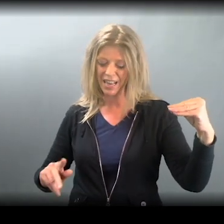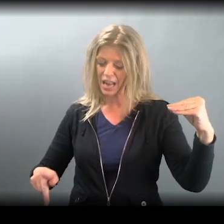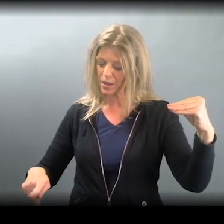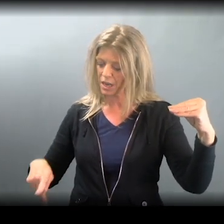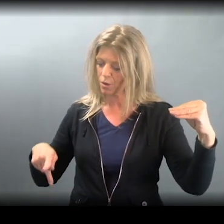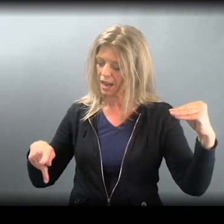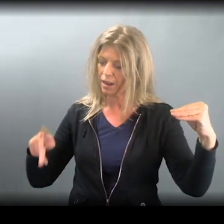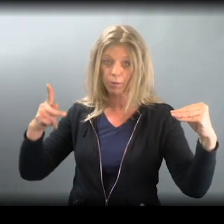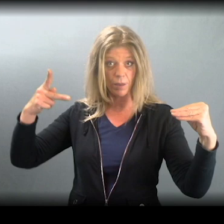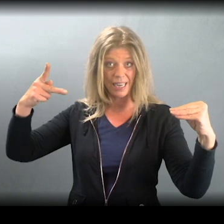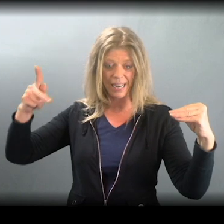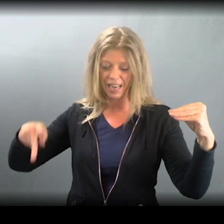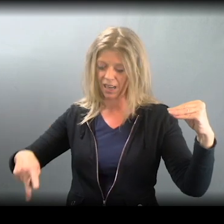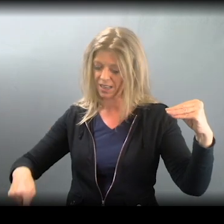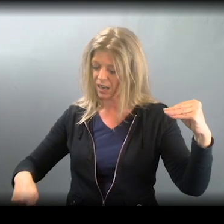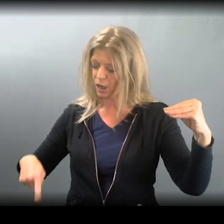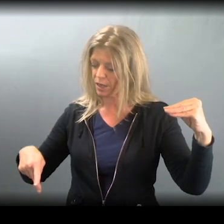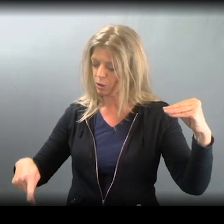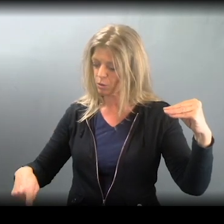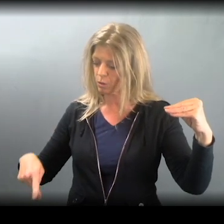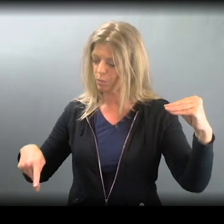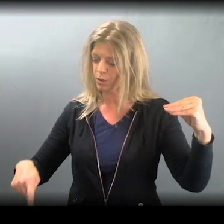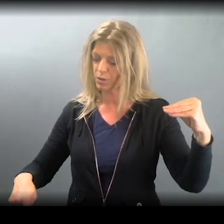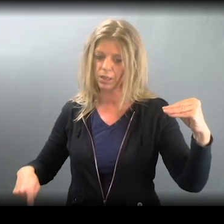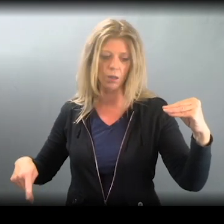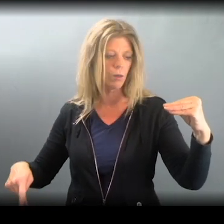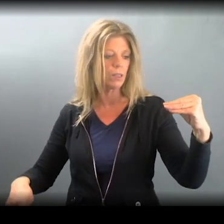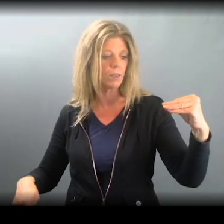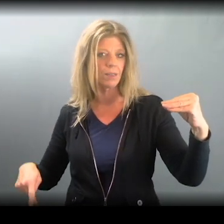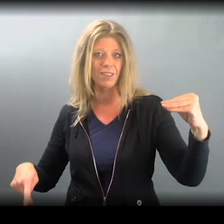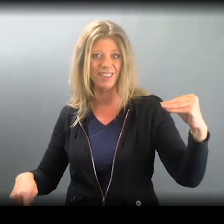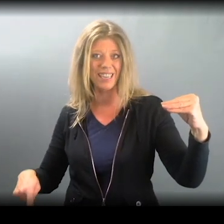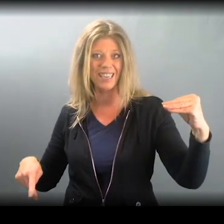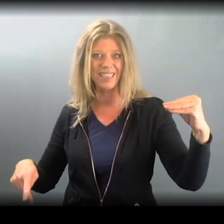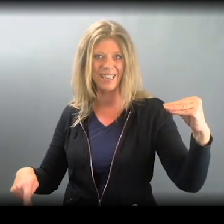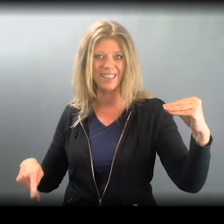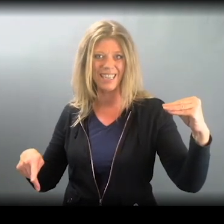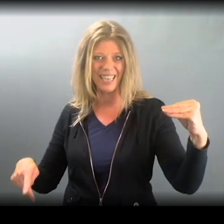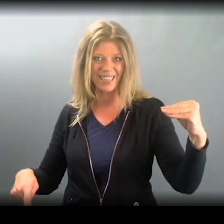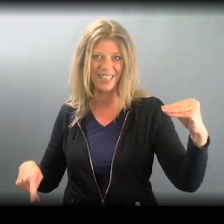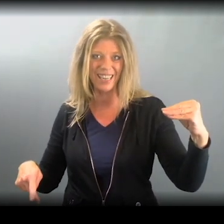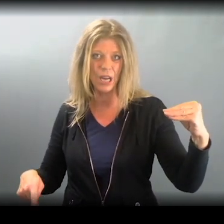Then, you have a P-hand and your little Pluto circling down here.